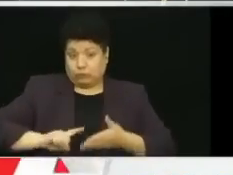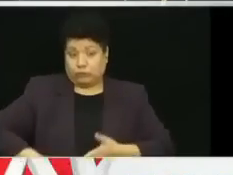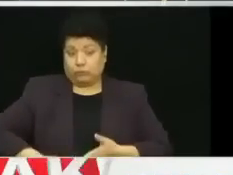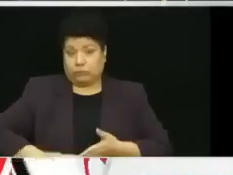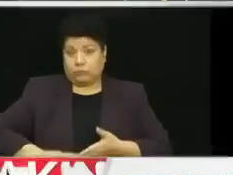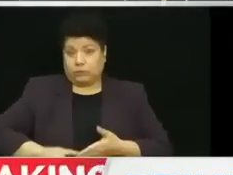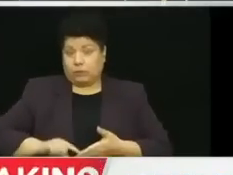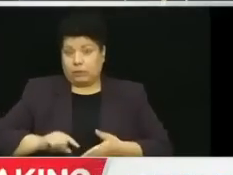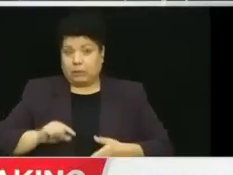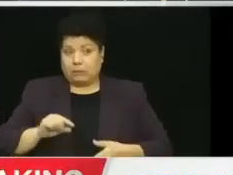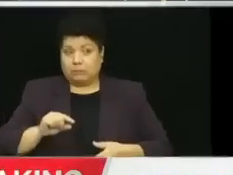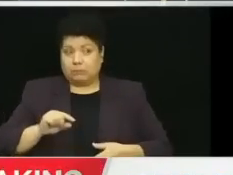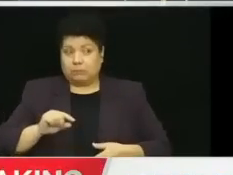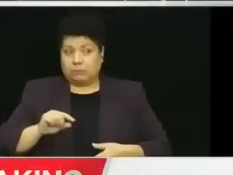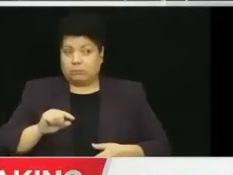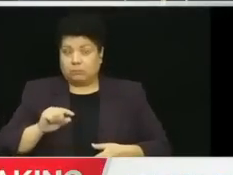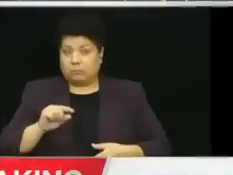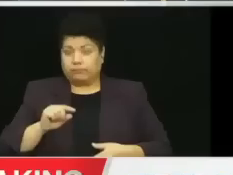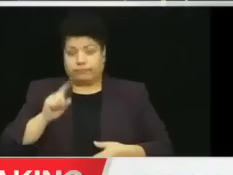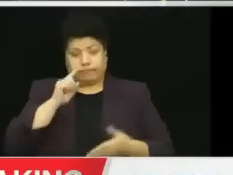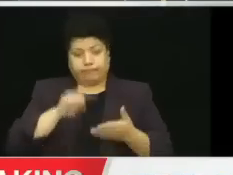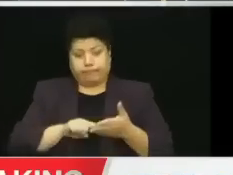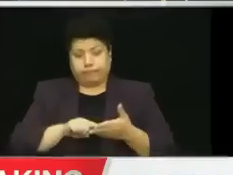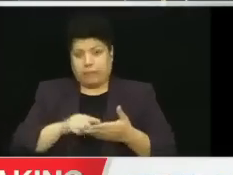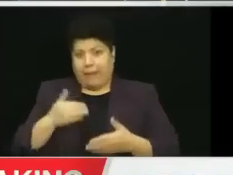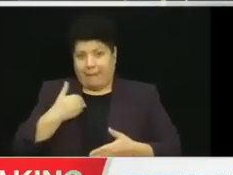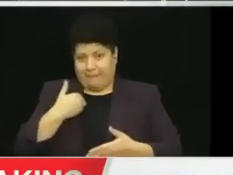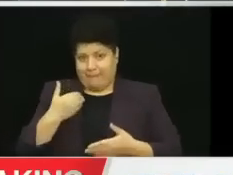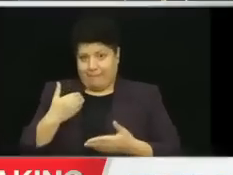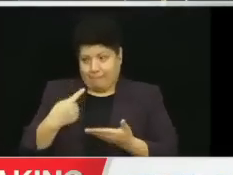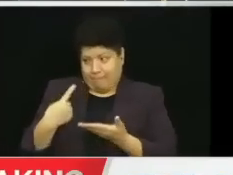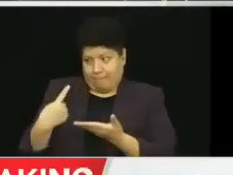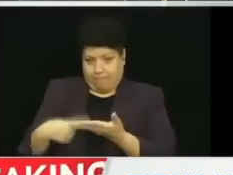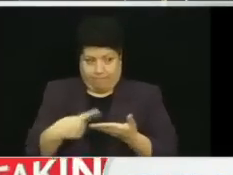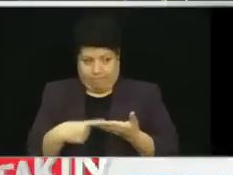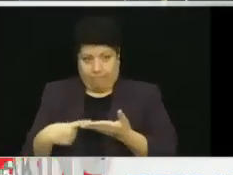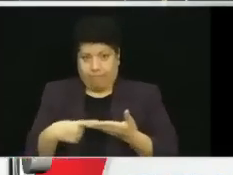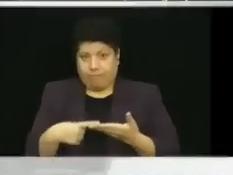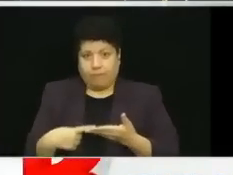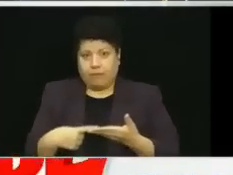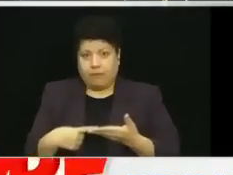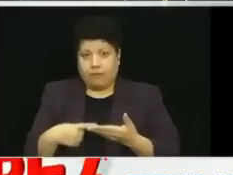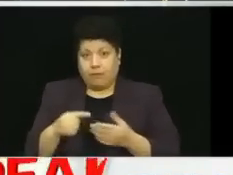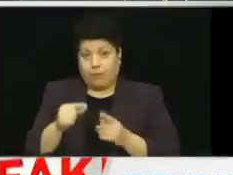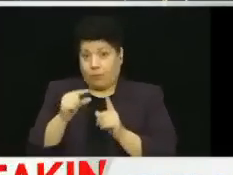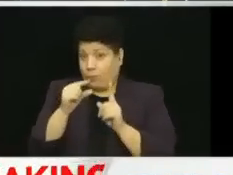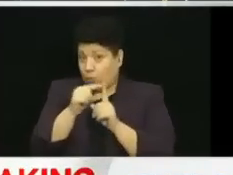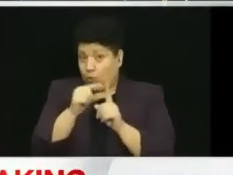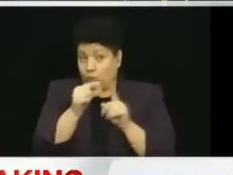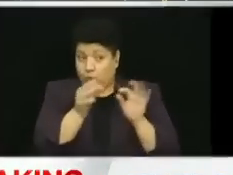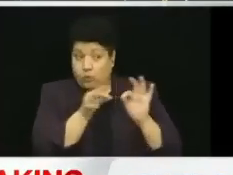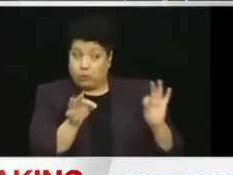DIFFERENT. THE WORDS ARE EXACTLY THE SAME IN BOTH CASES. THE QUESTION IS, WHO IS DOING THE INTERPRETATION, WHAT INPUTS